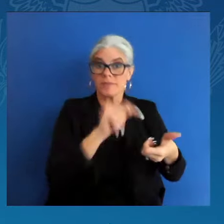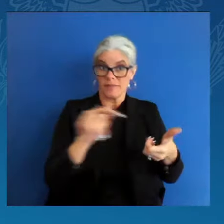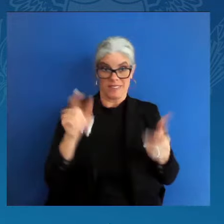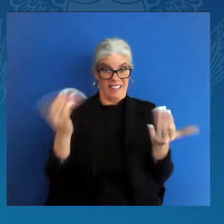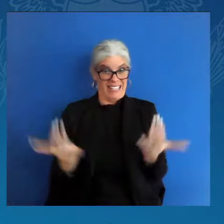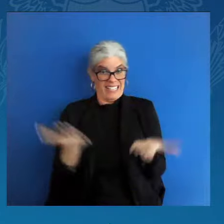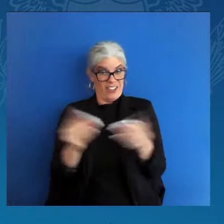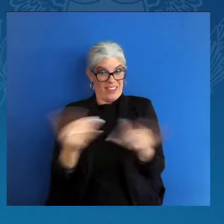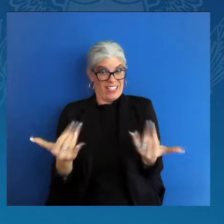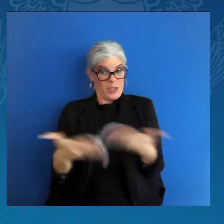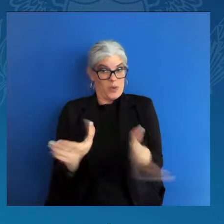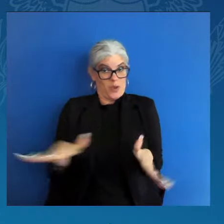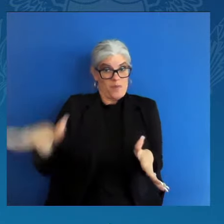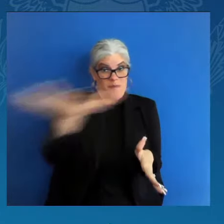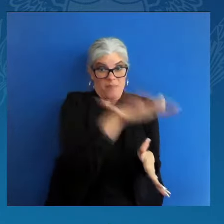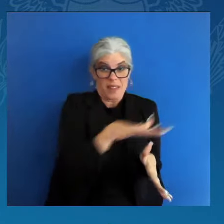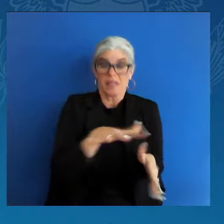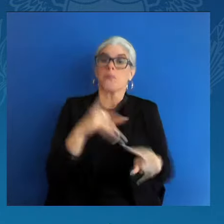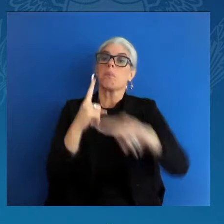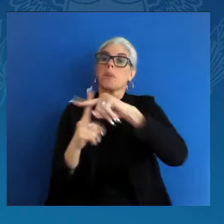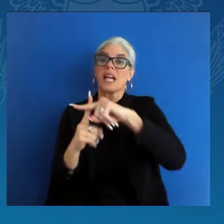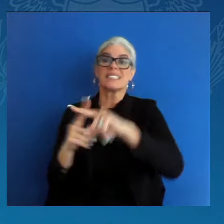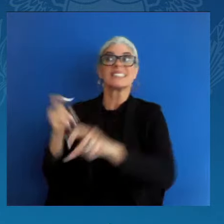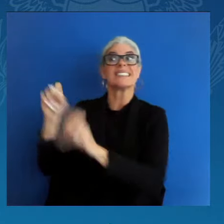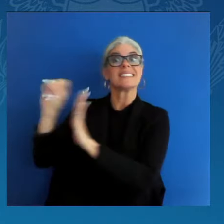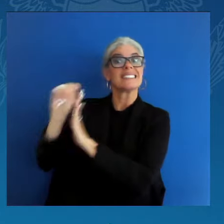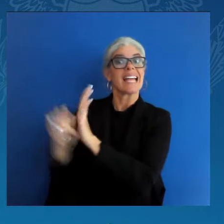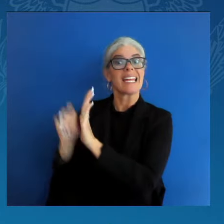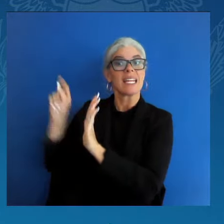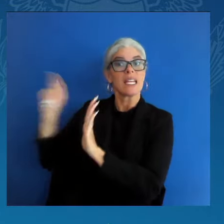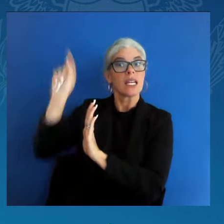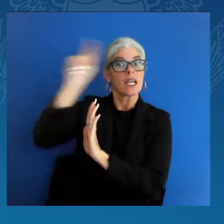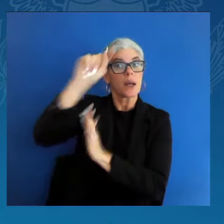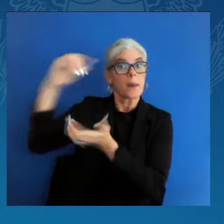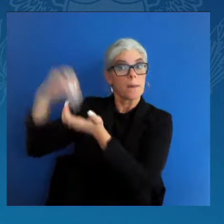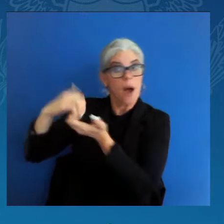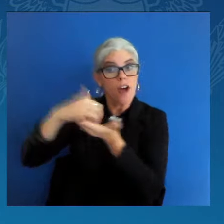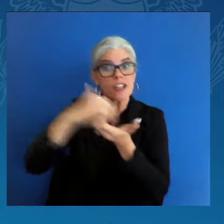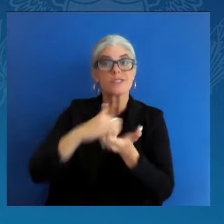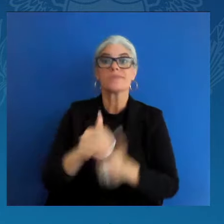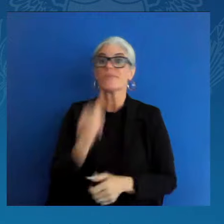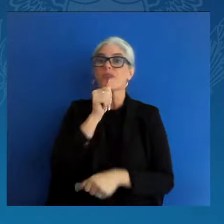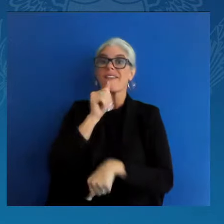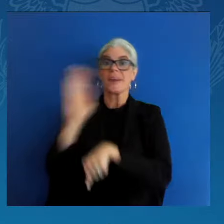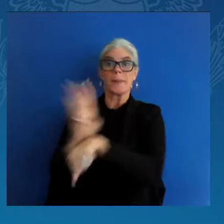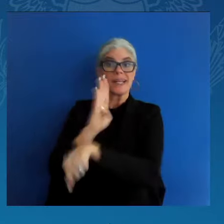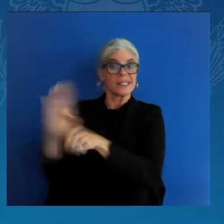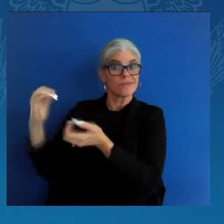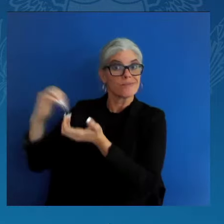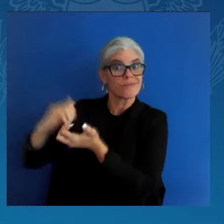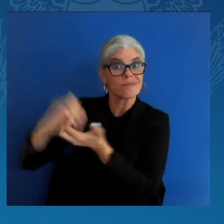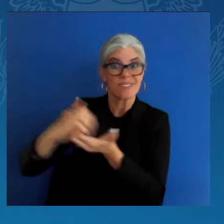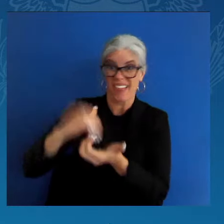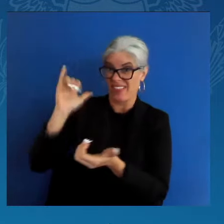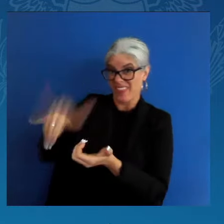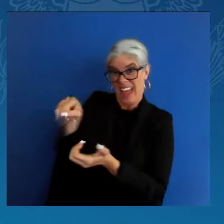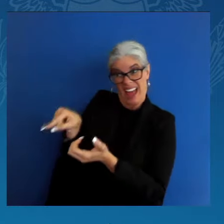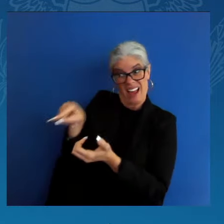And these partnerships, which we've been expanding and strengthening across the IC for the last several years, are essential for understanding space,